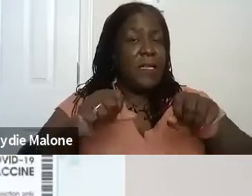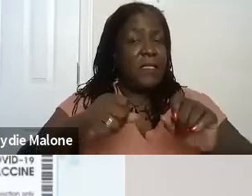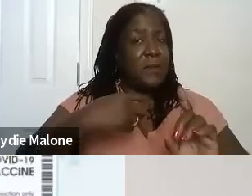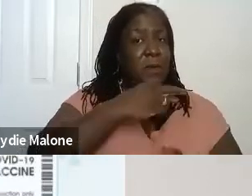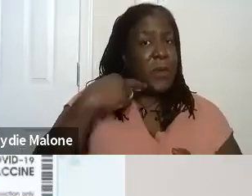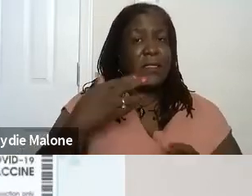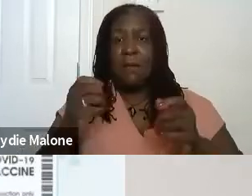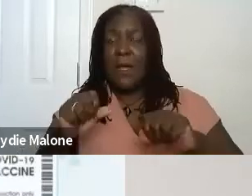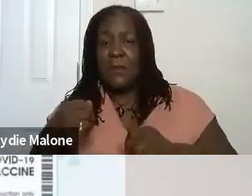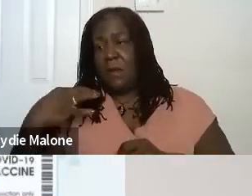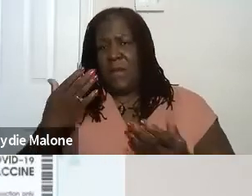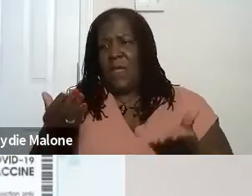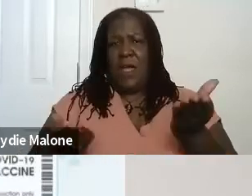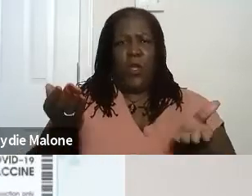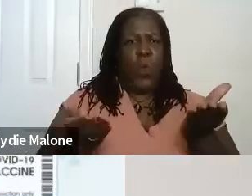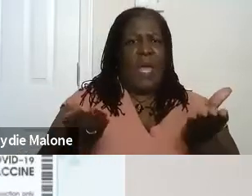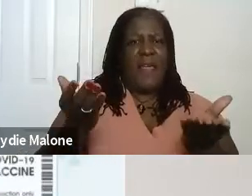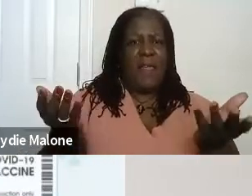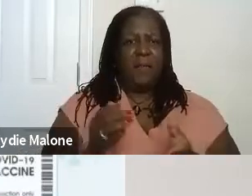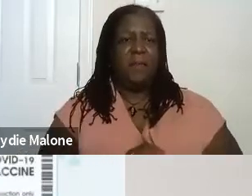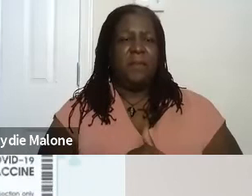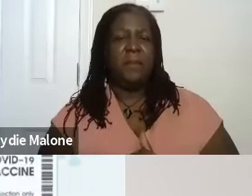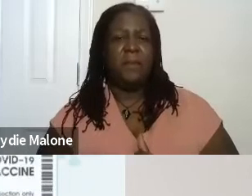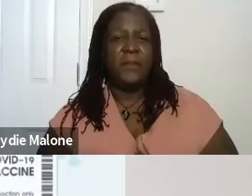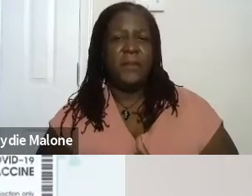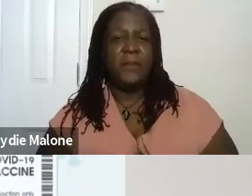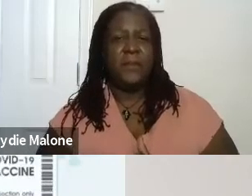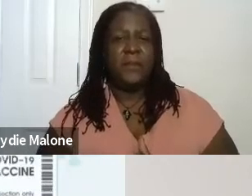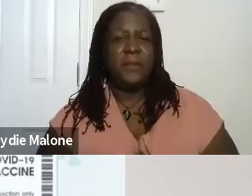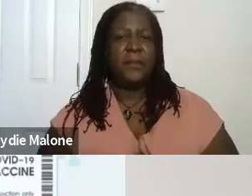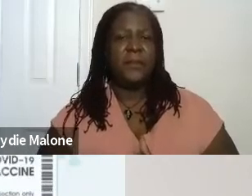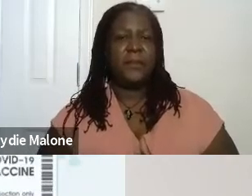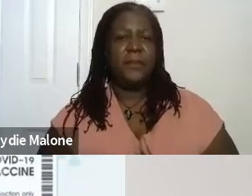as we think about COVID. We know that the frequency of significant